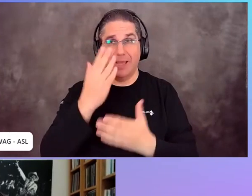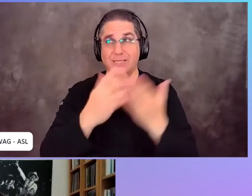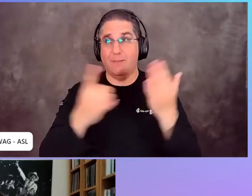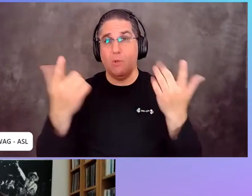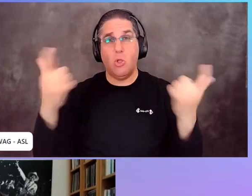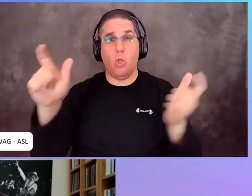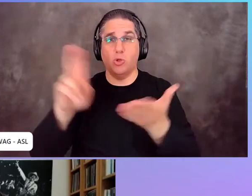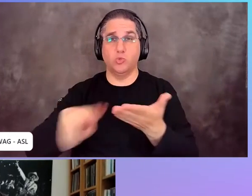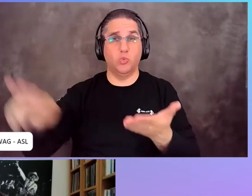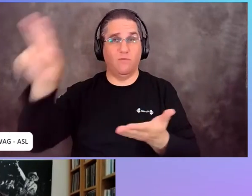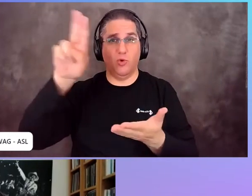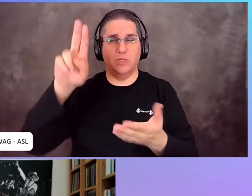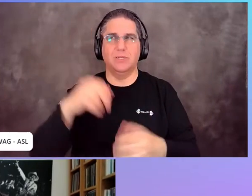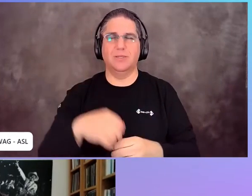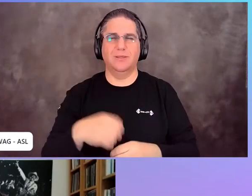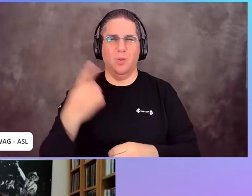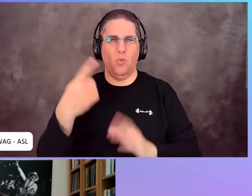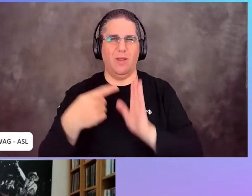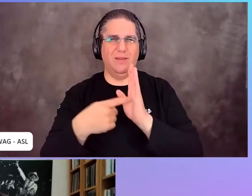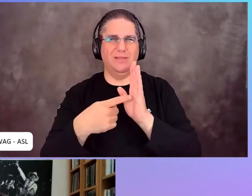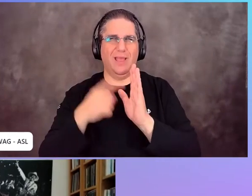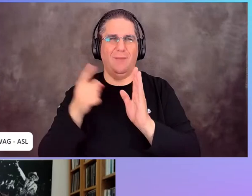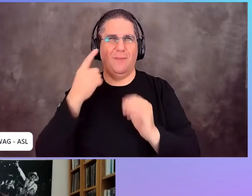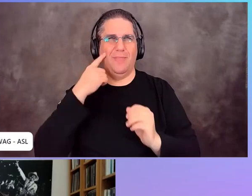really well it brings a very good